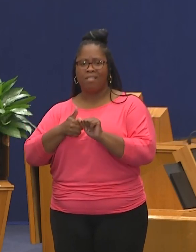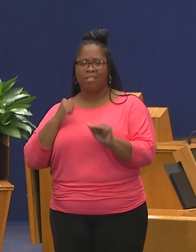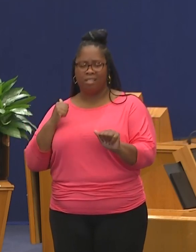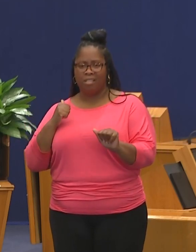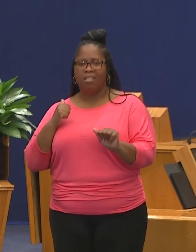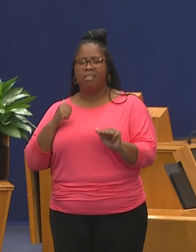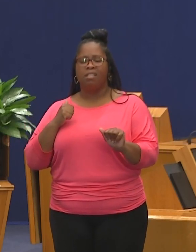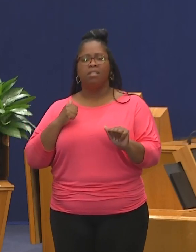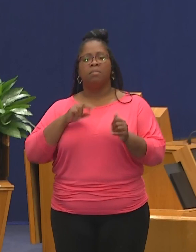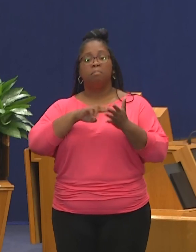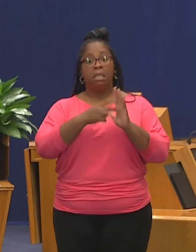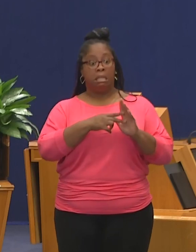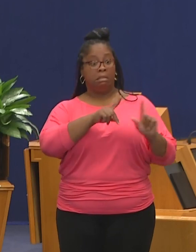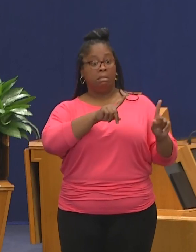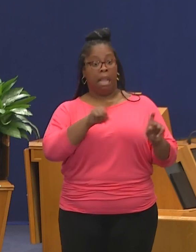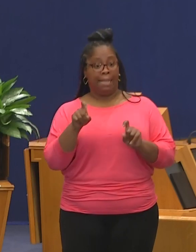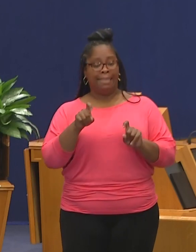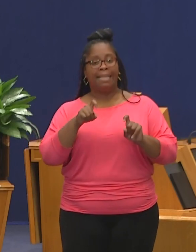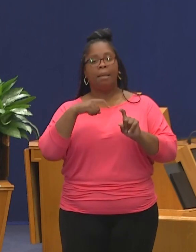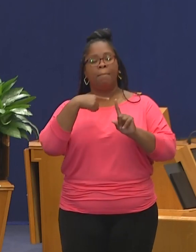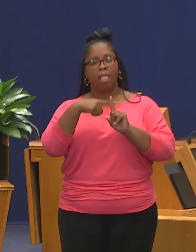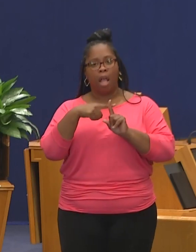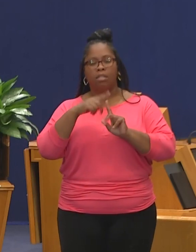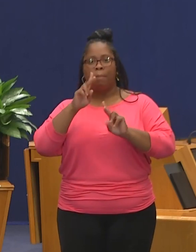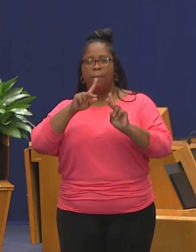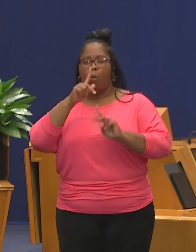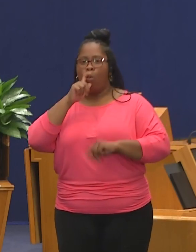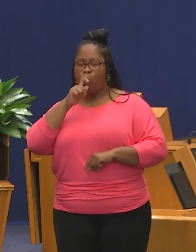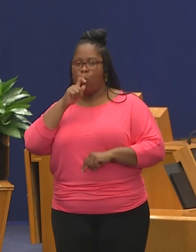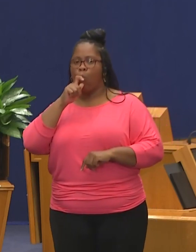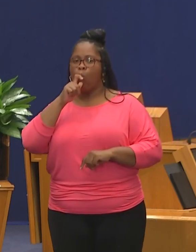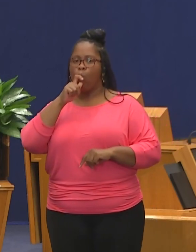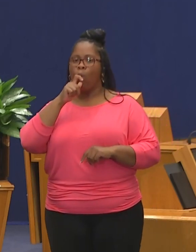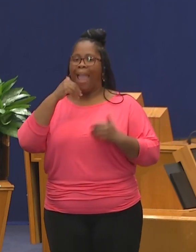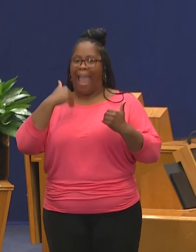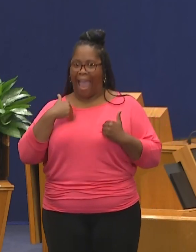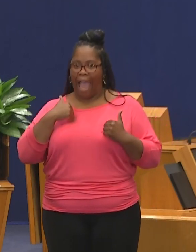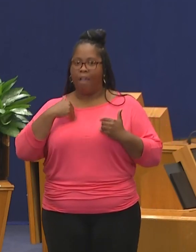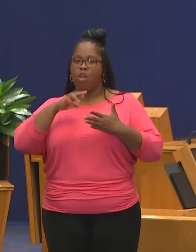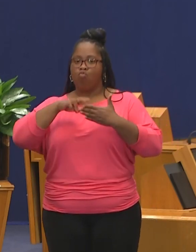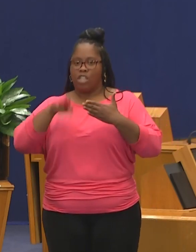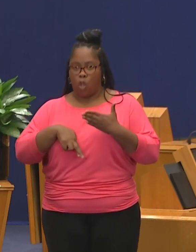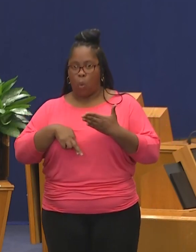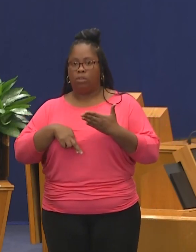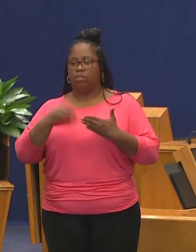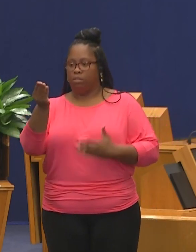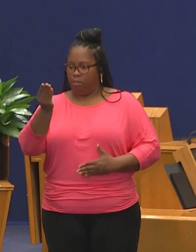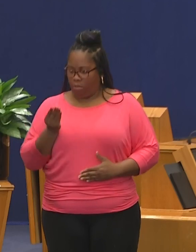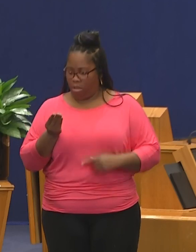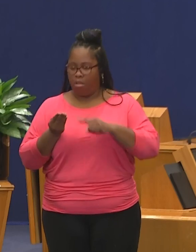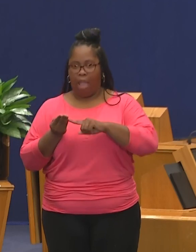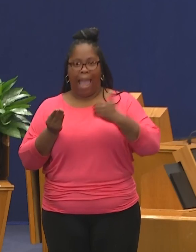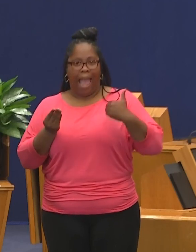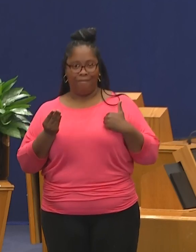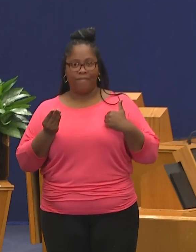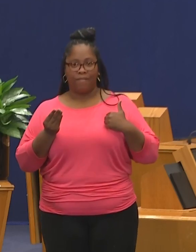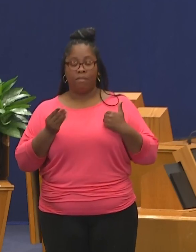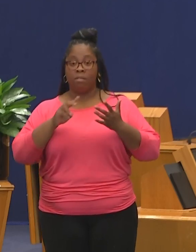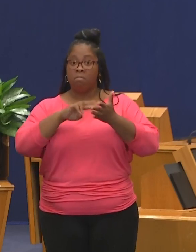WE ARE REPORTING ON NOT ONLY THE NUMBER OF PEOPLE WHO HAVE BEEN TESTED, BUT WE'RE ACTUALLY REPORTING ON THE NUMBER OF PEOPLE FOR WHOM WE HAVE WITH